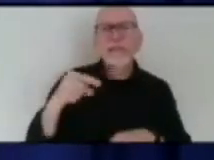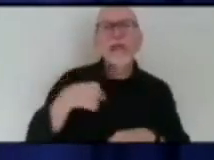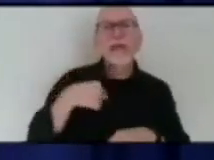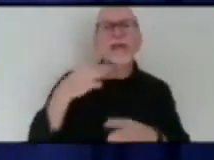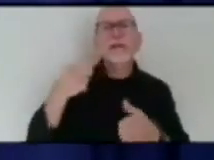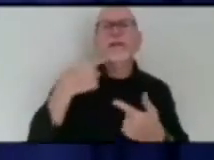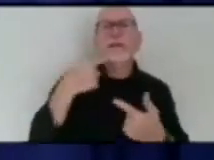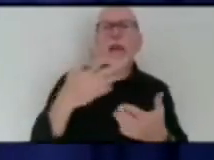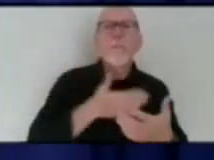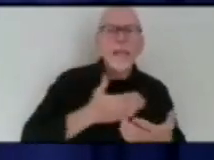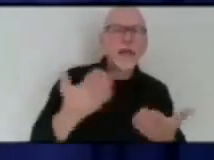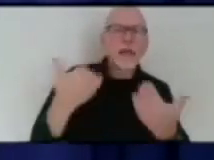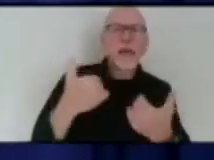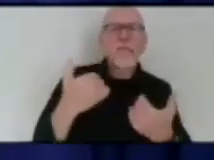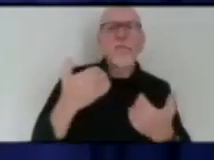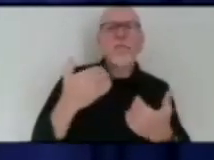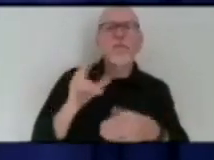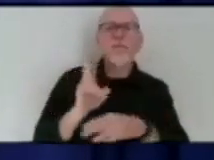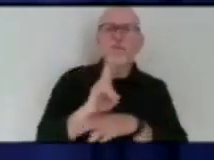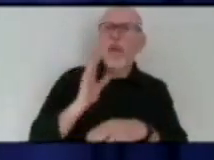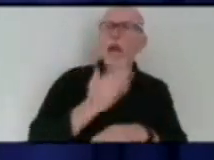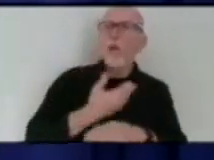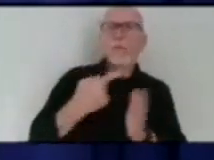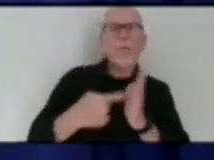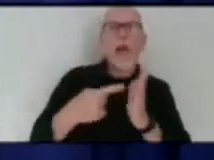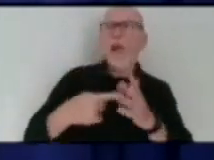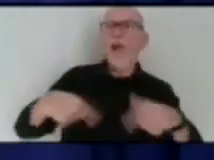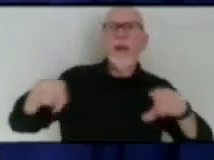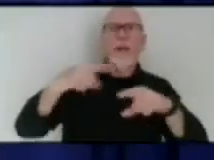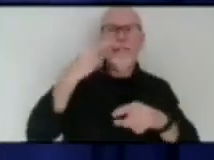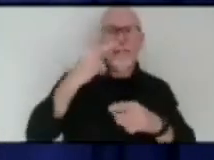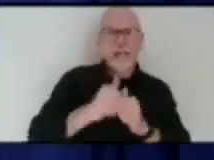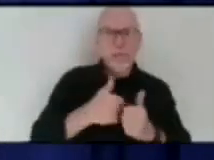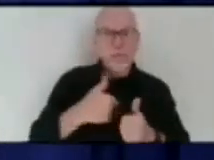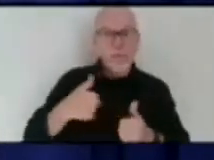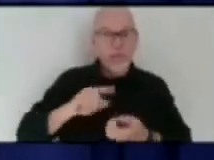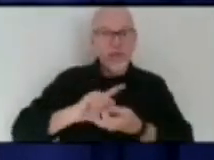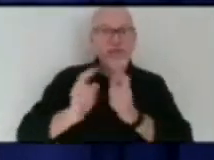in and use us as a model. Here's what how we've had to change and and how